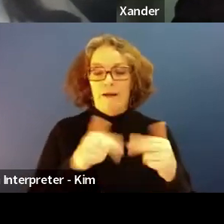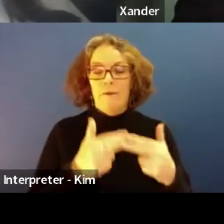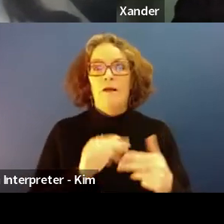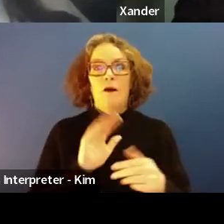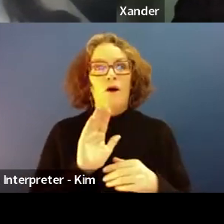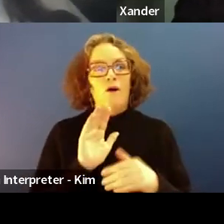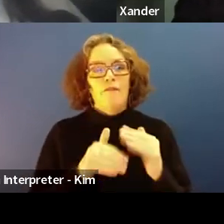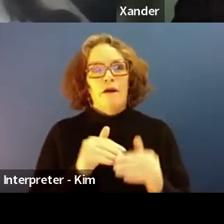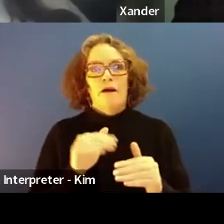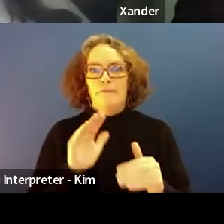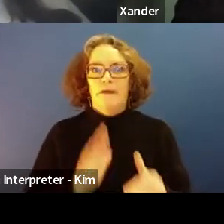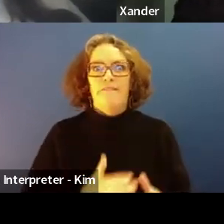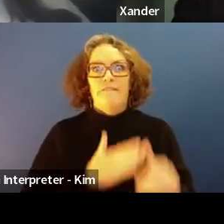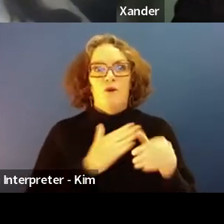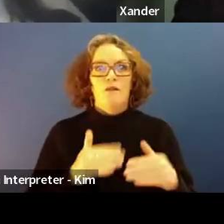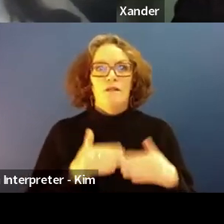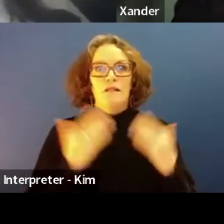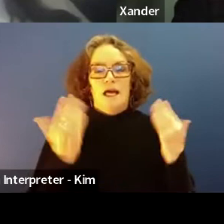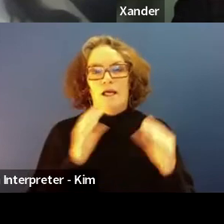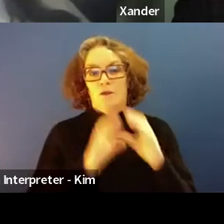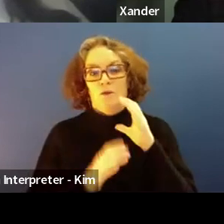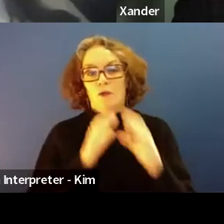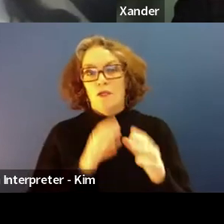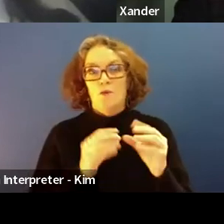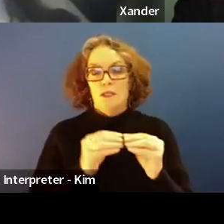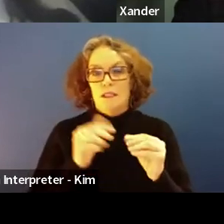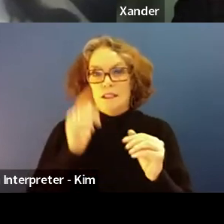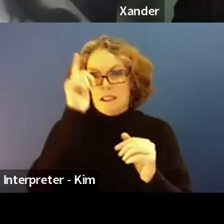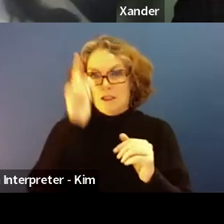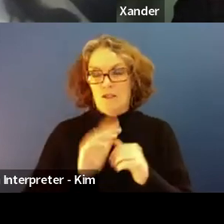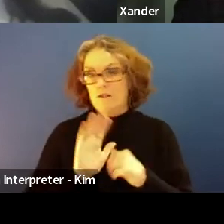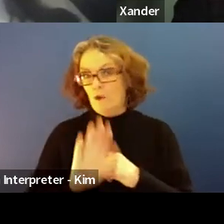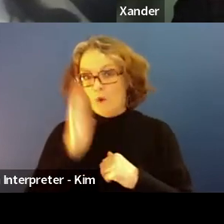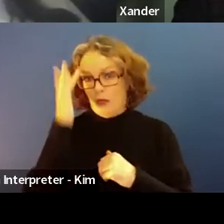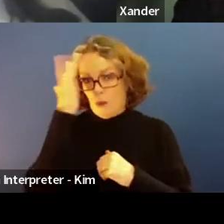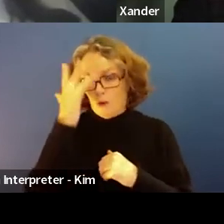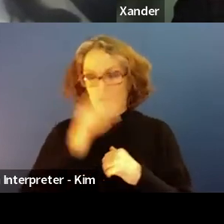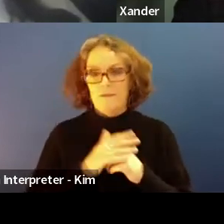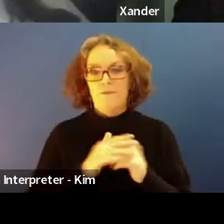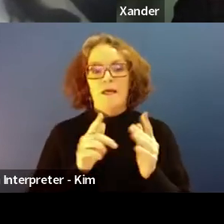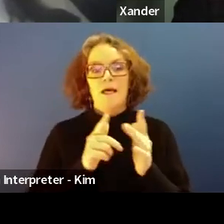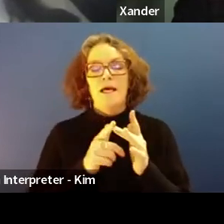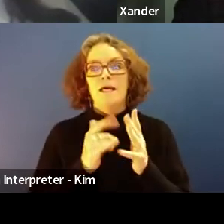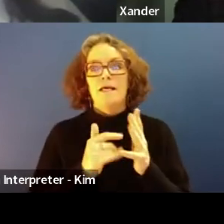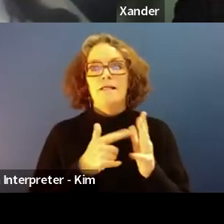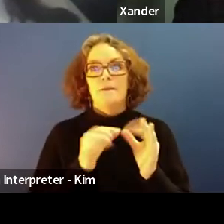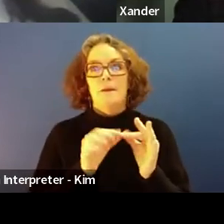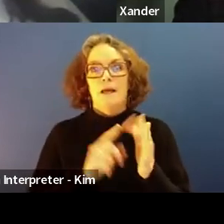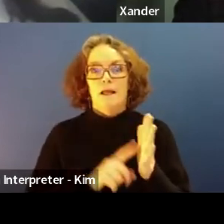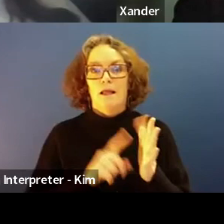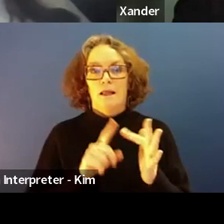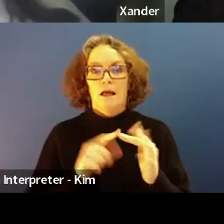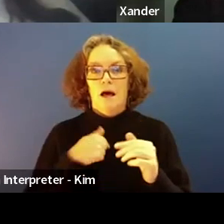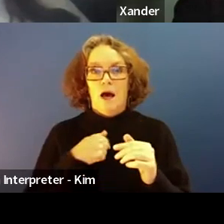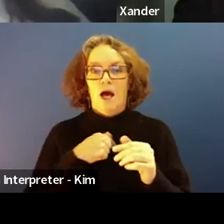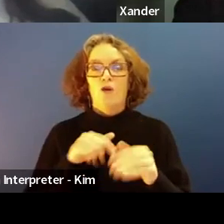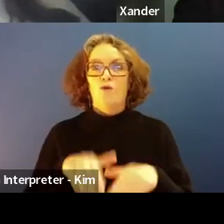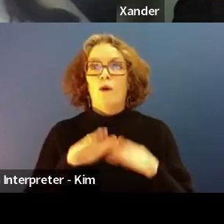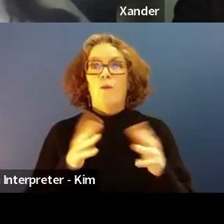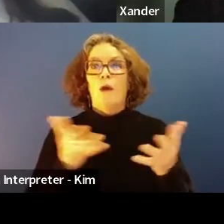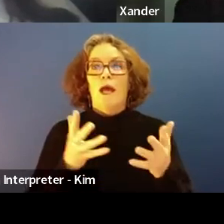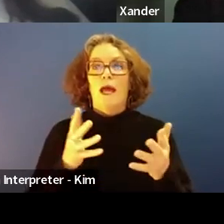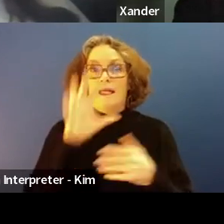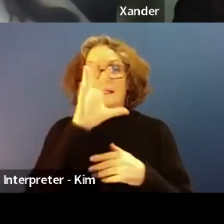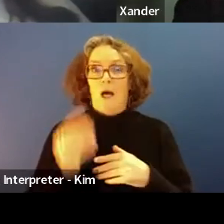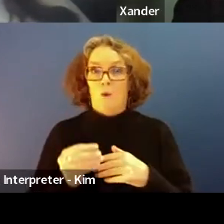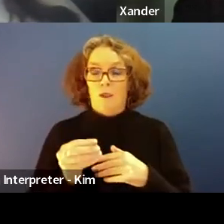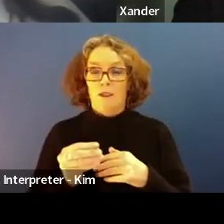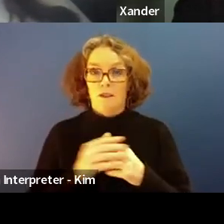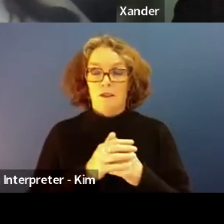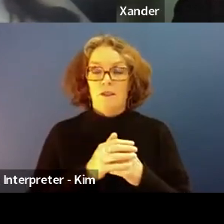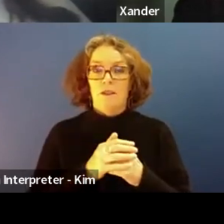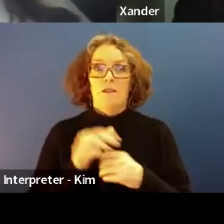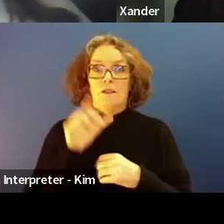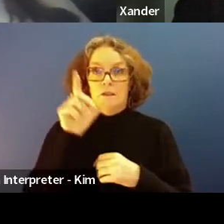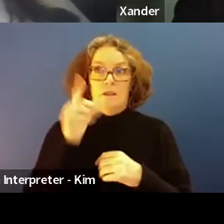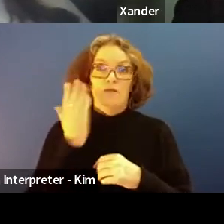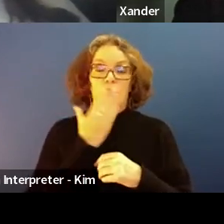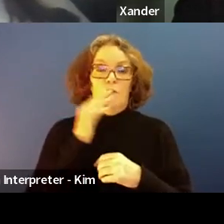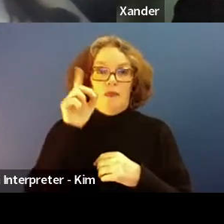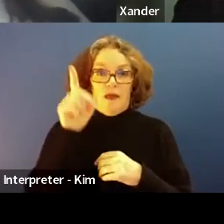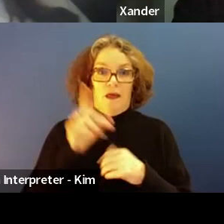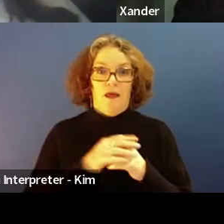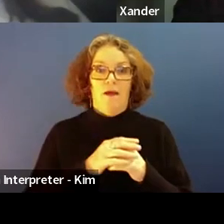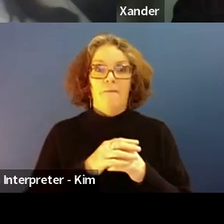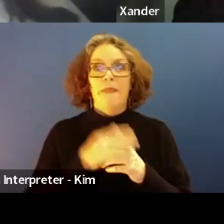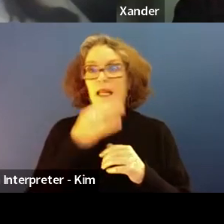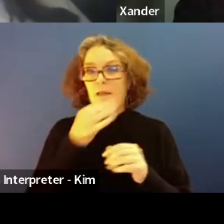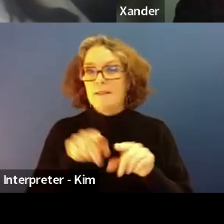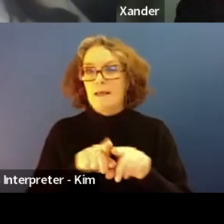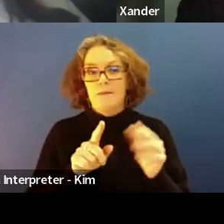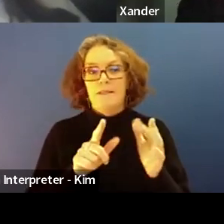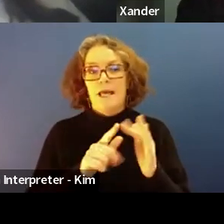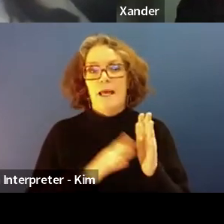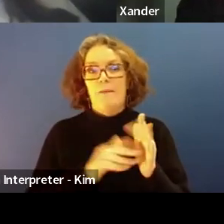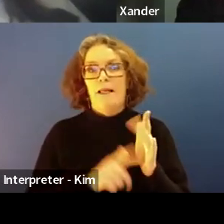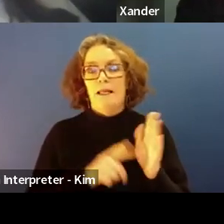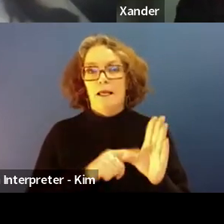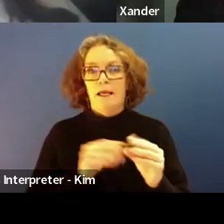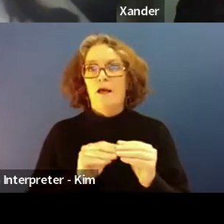sorts of things your thoughts on that would be great place. And so, I've just started a context about me too I grew up in darlin and went to school there and the first year of optional similar to what Emily was saying school is preschool that you start